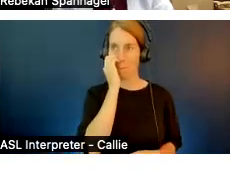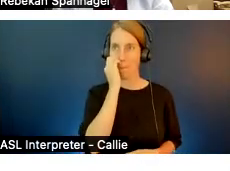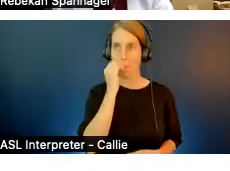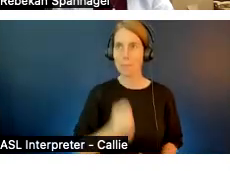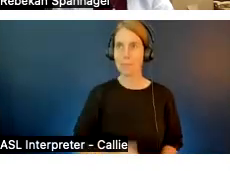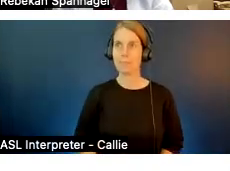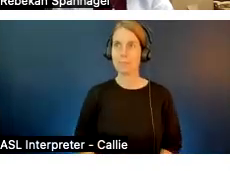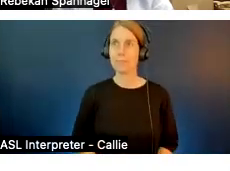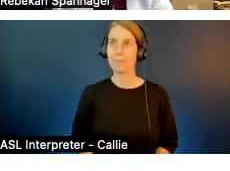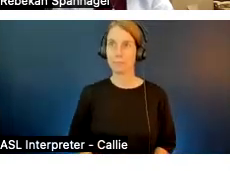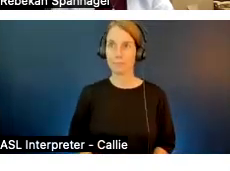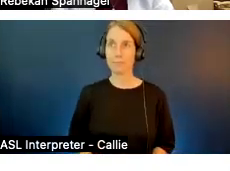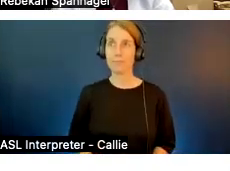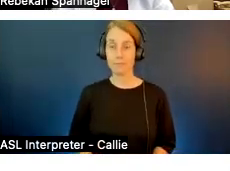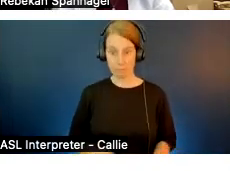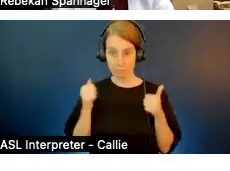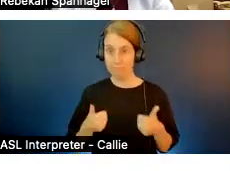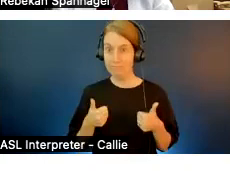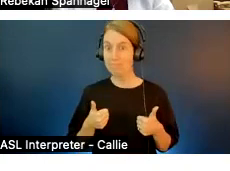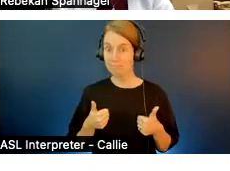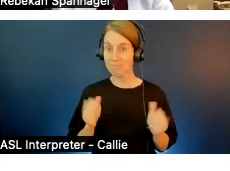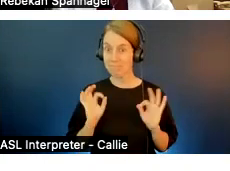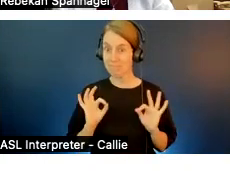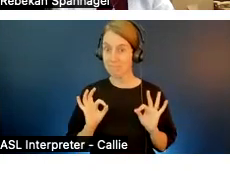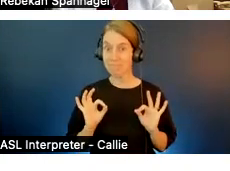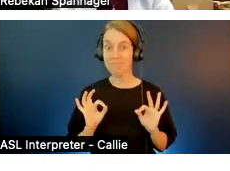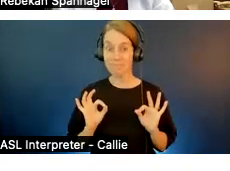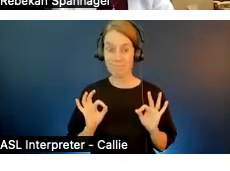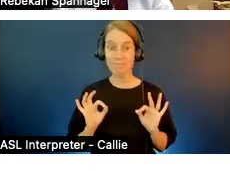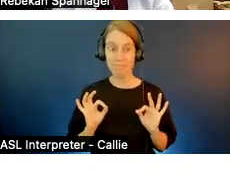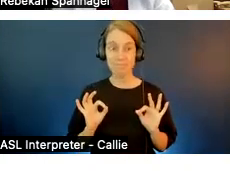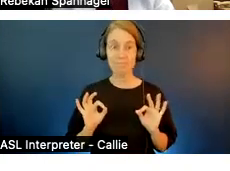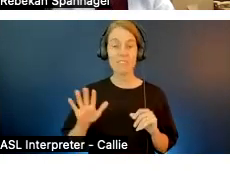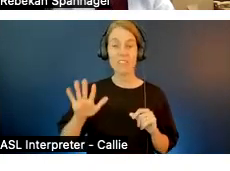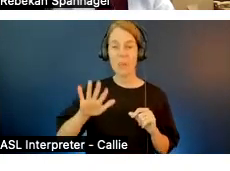All right i think that is about it we're about two-thirds people from the professional community